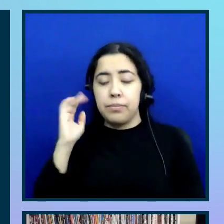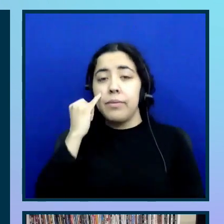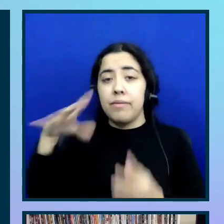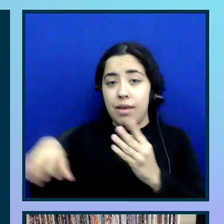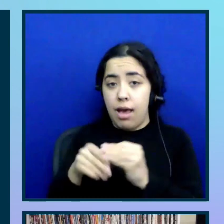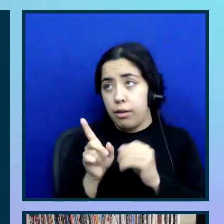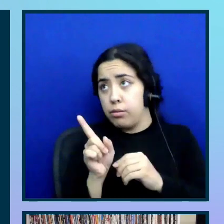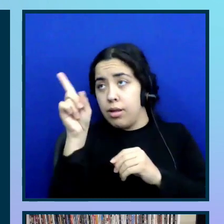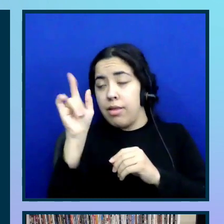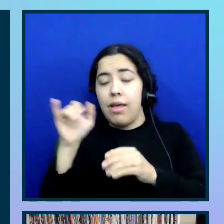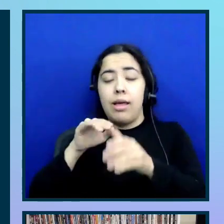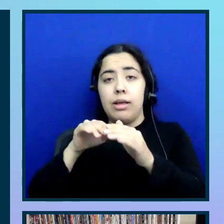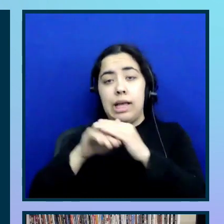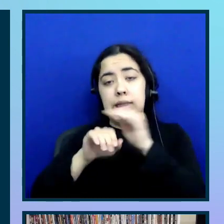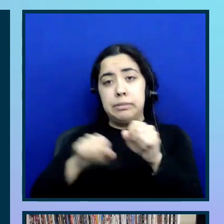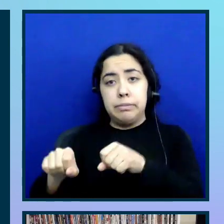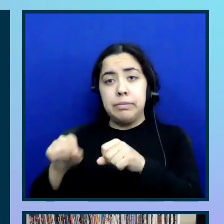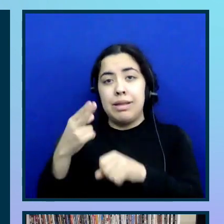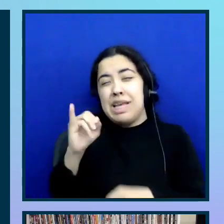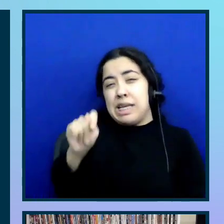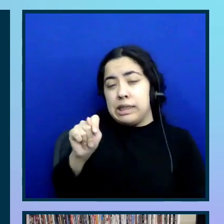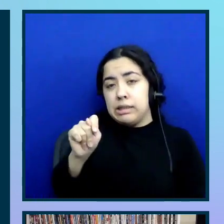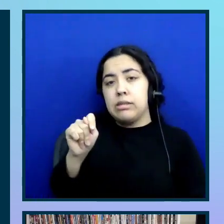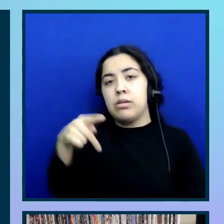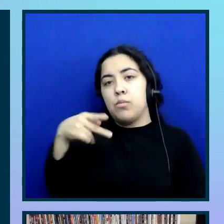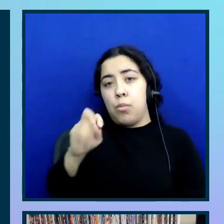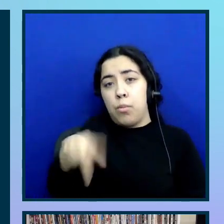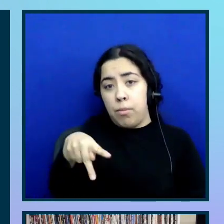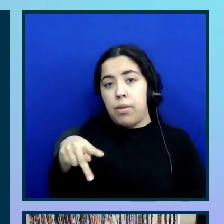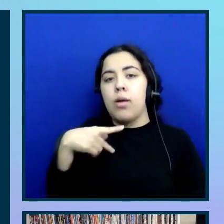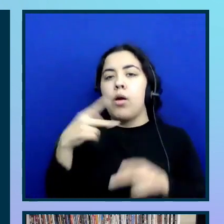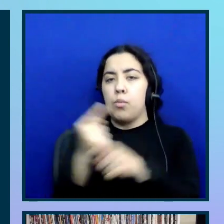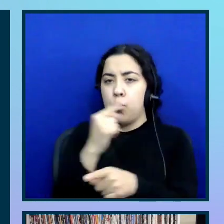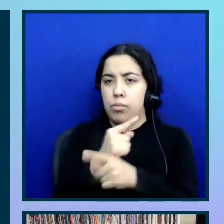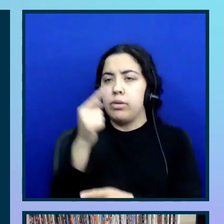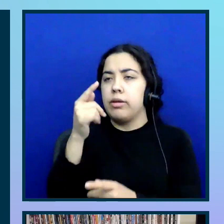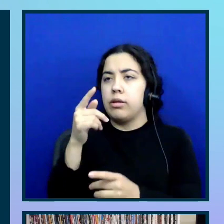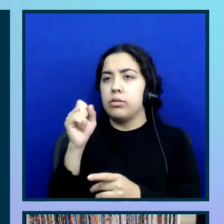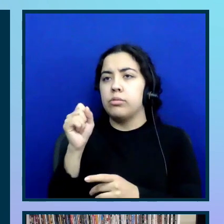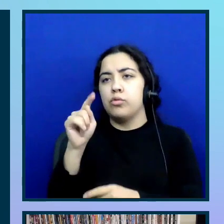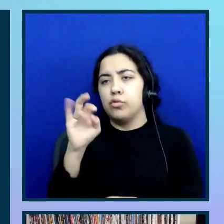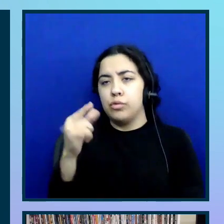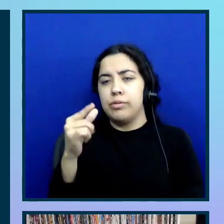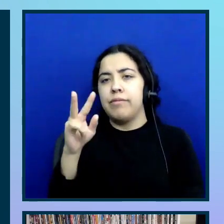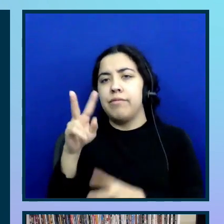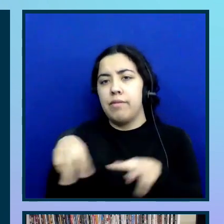and accessibility hint prop with an appropriate string value, the control was then described as check symptoms